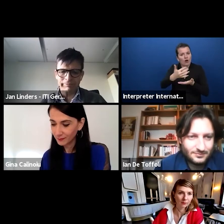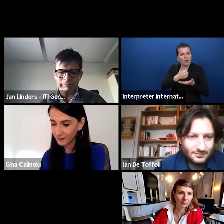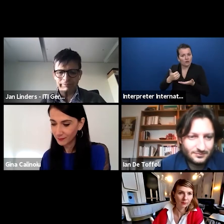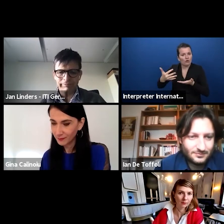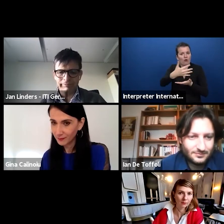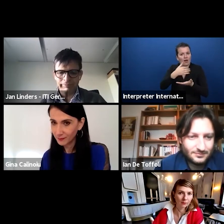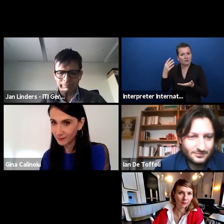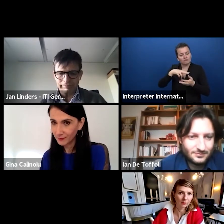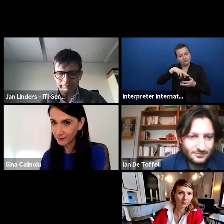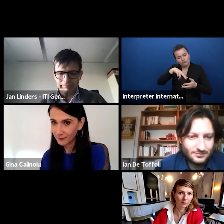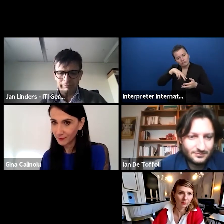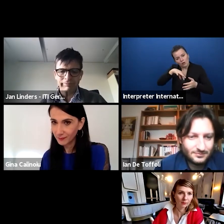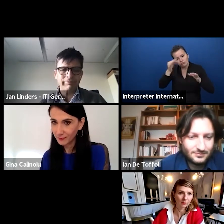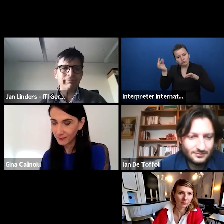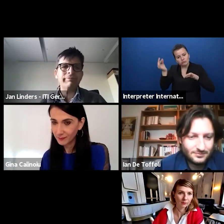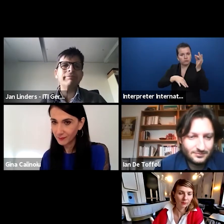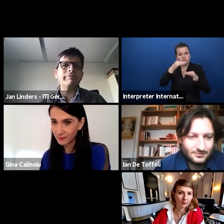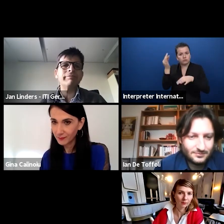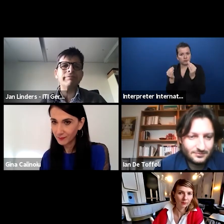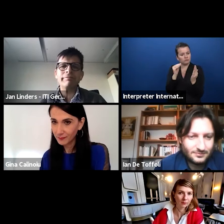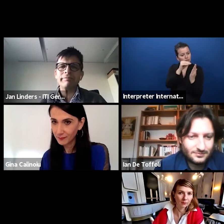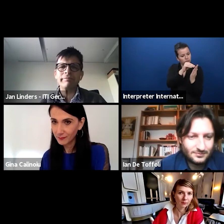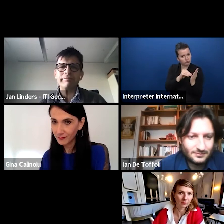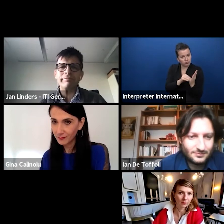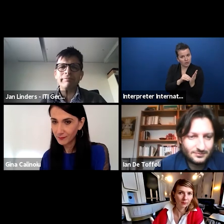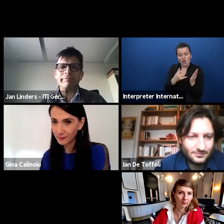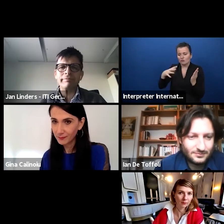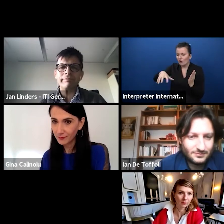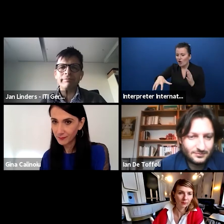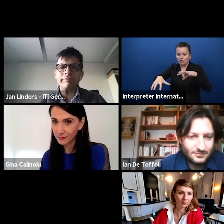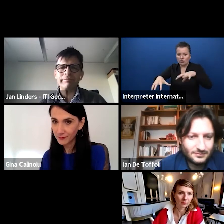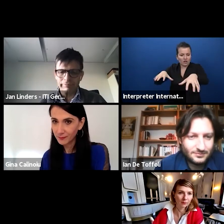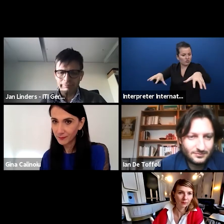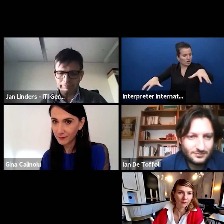available at the European level, for example by Eurostat or the council of Europe.Those